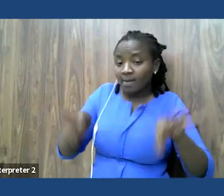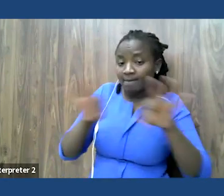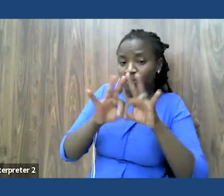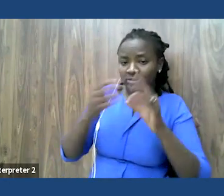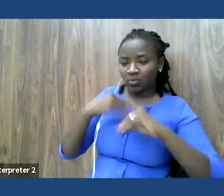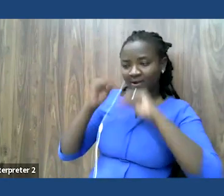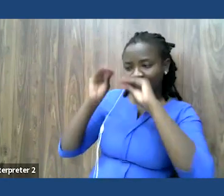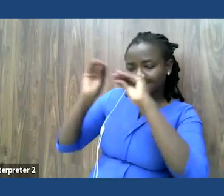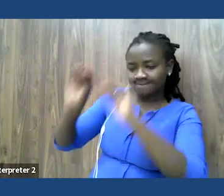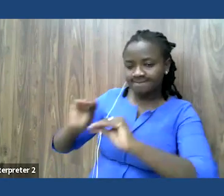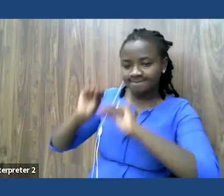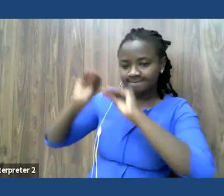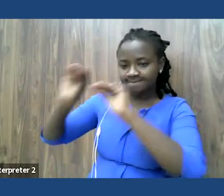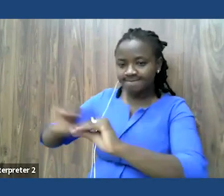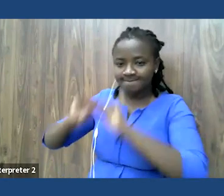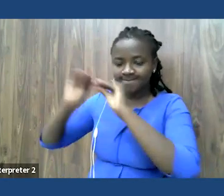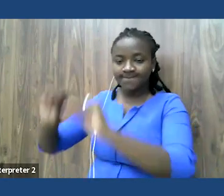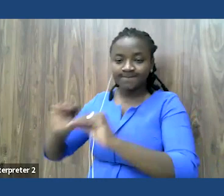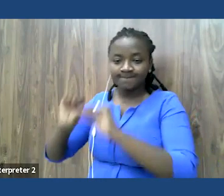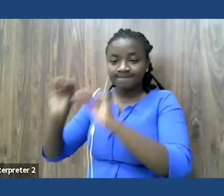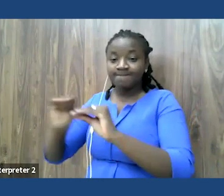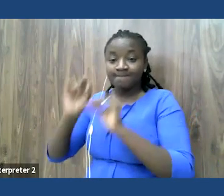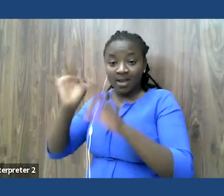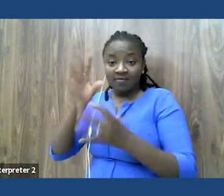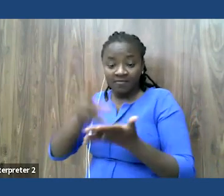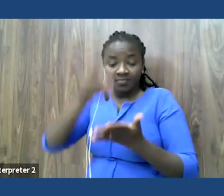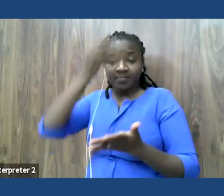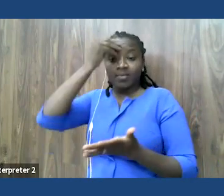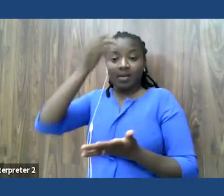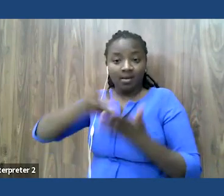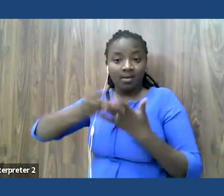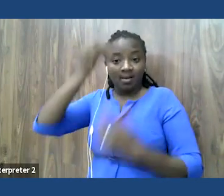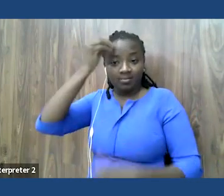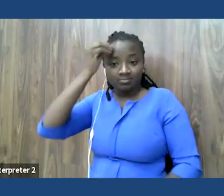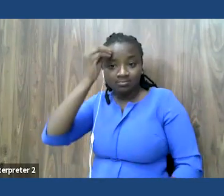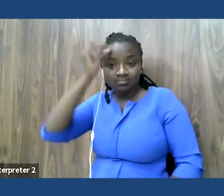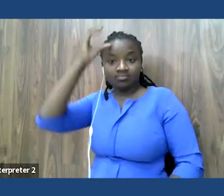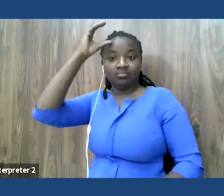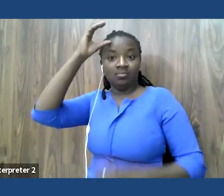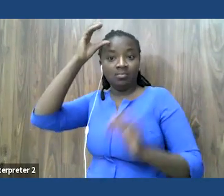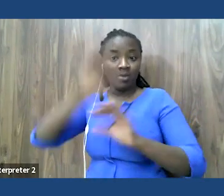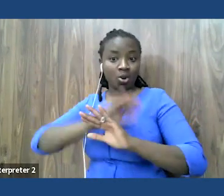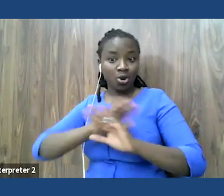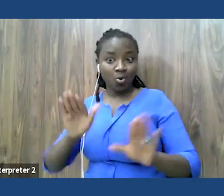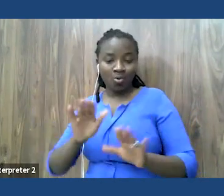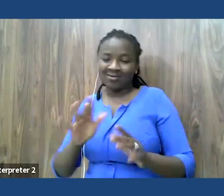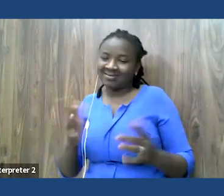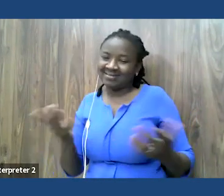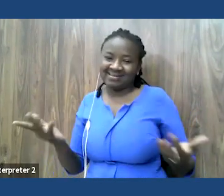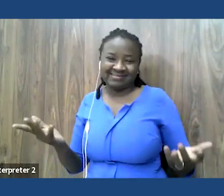If you're not able to educate, upskill or find ways to do new things, and there's nothing